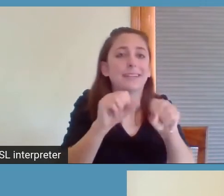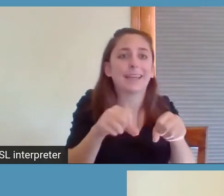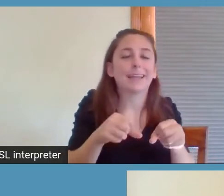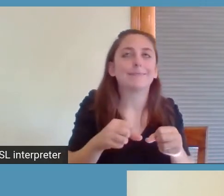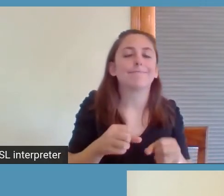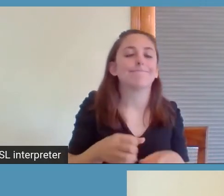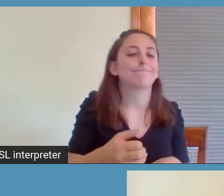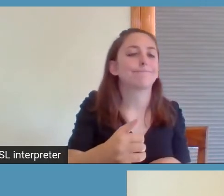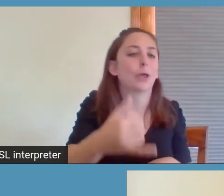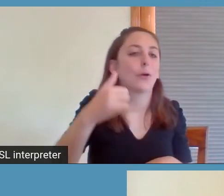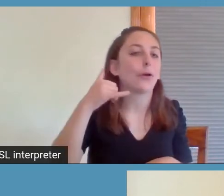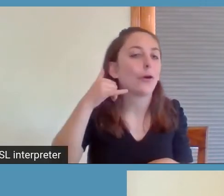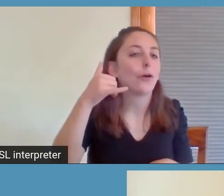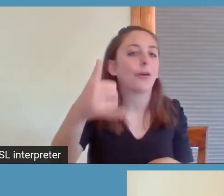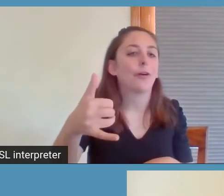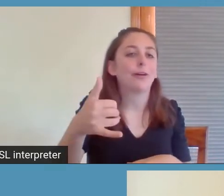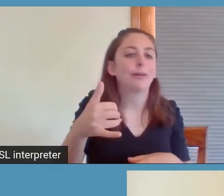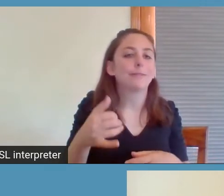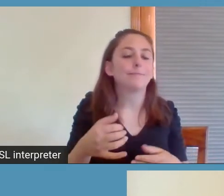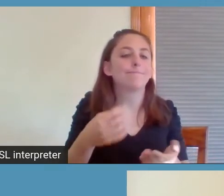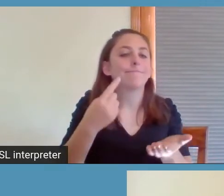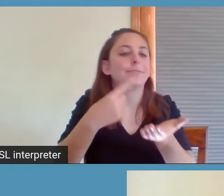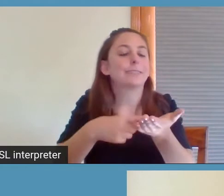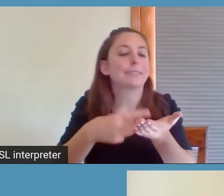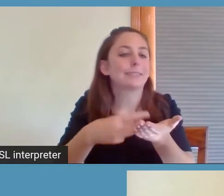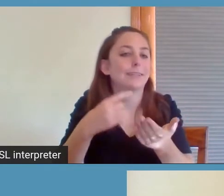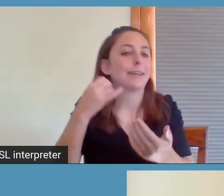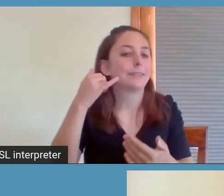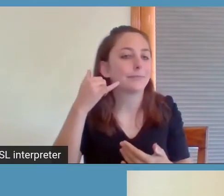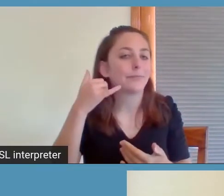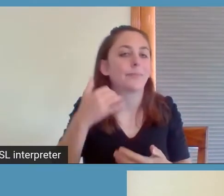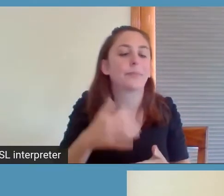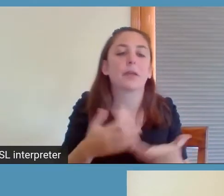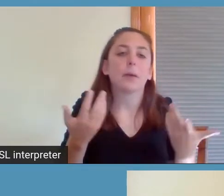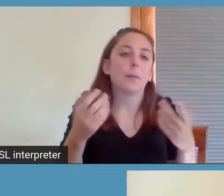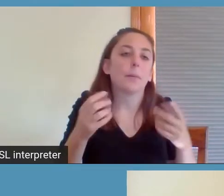you can't do it in worlds you can't do it in the space um i suppose the second life where you can